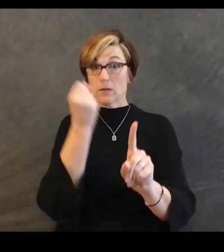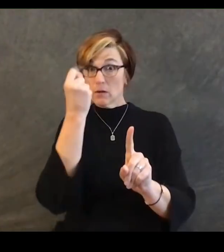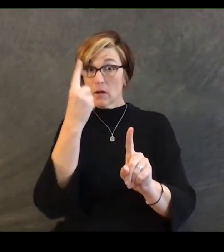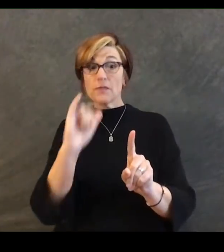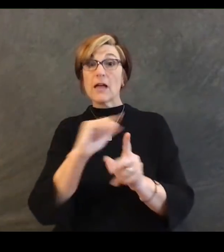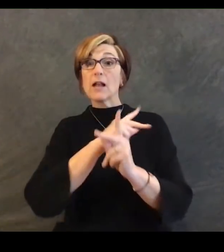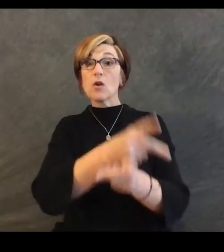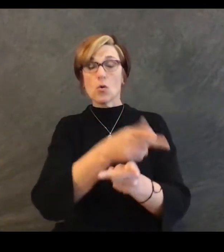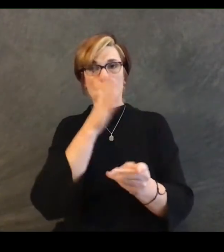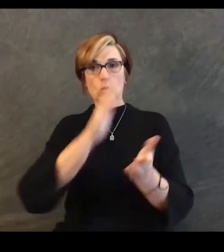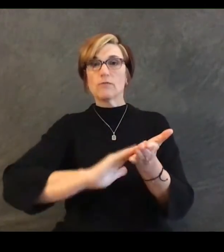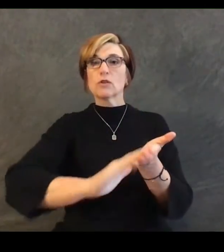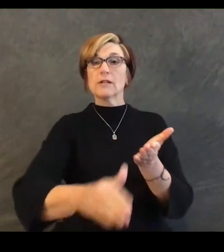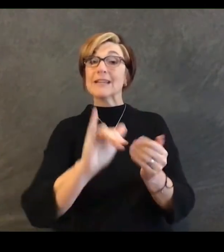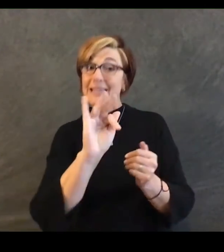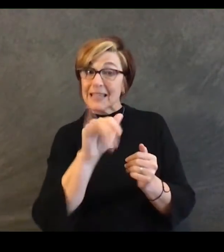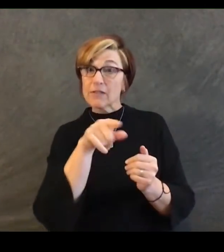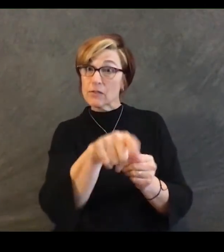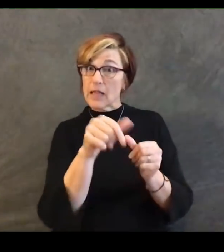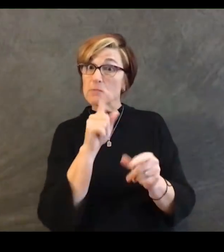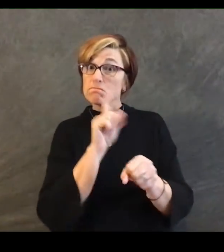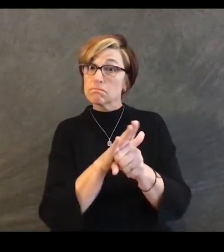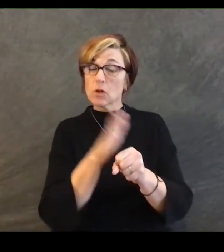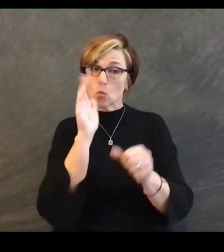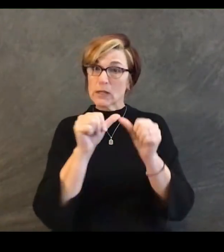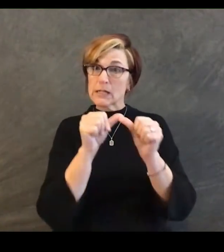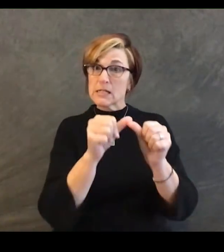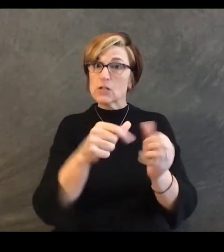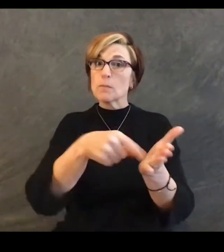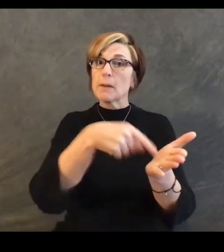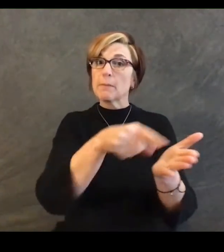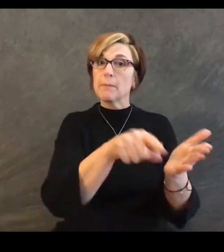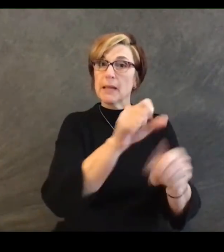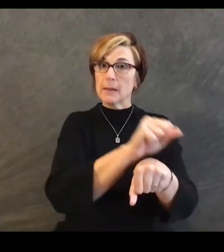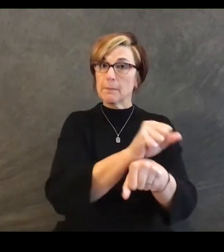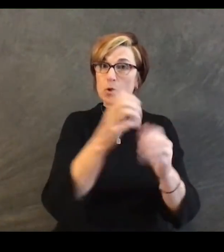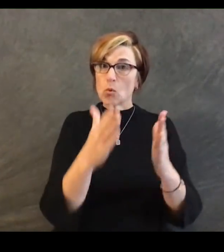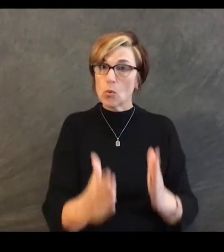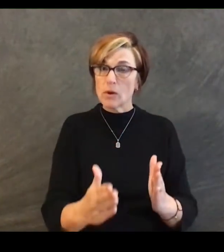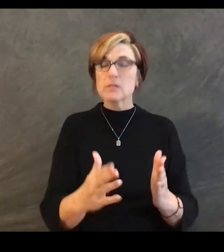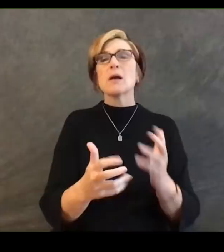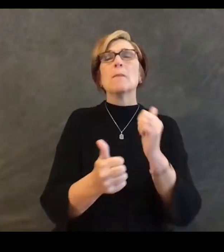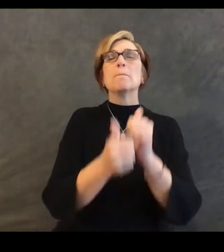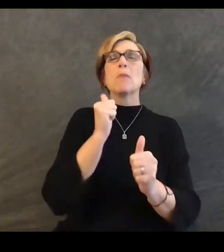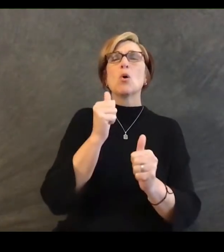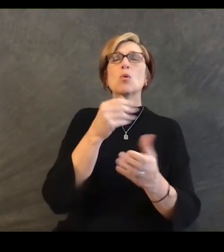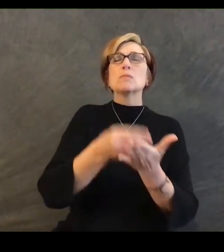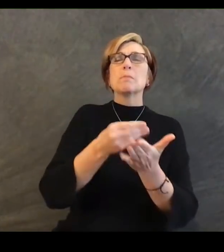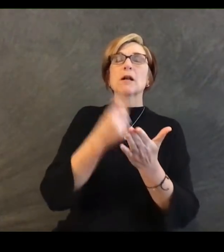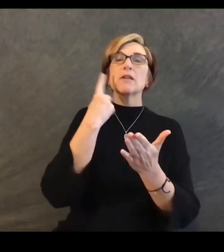this includes sole proprietors and independent contractors applications